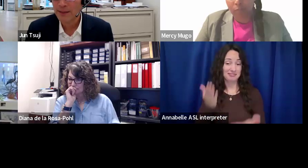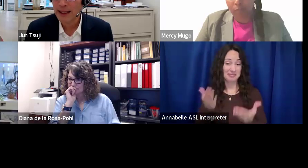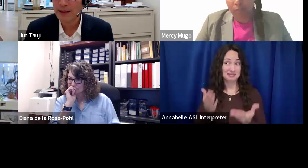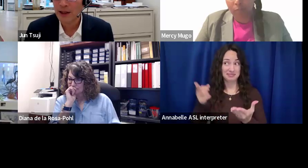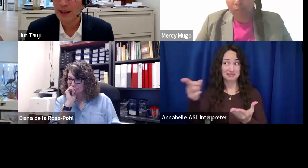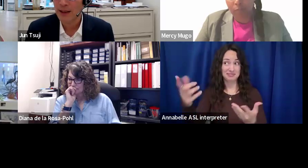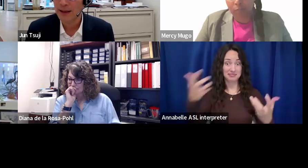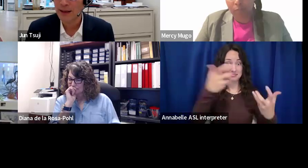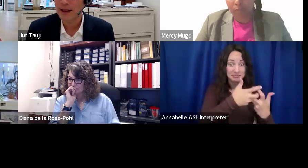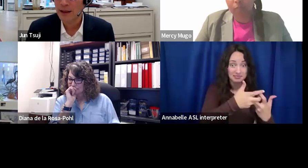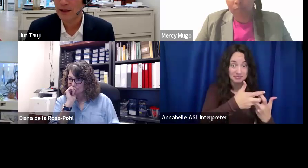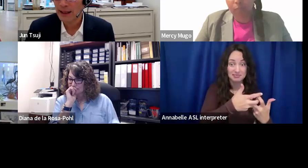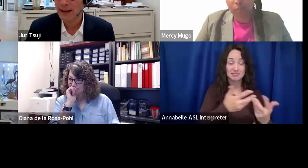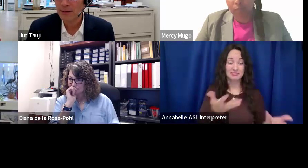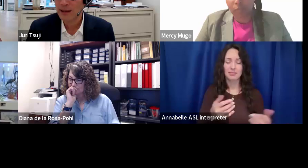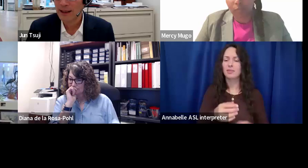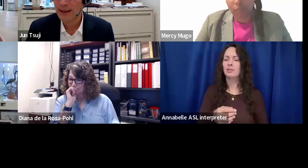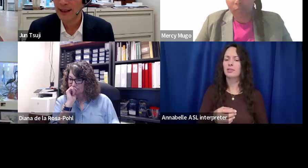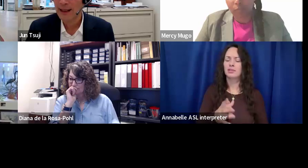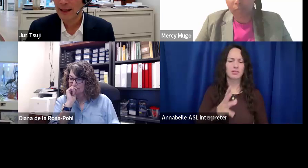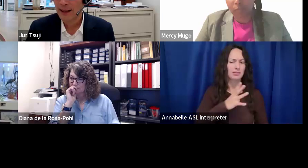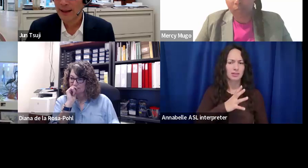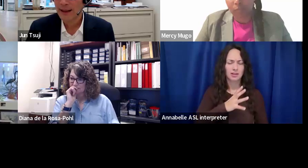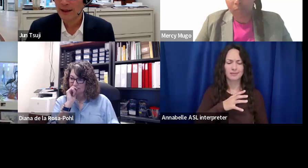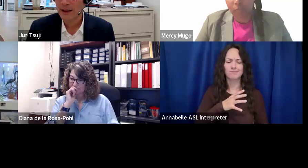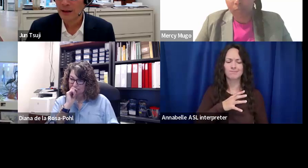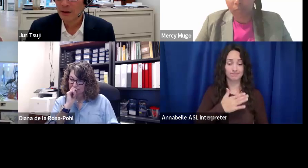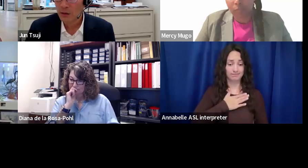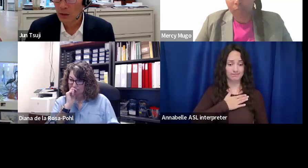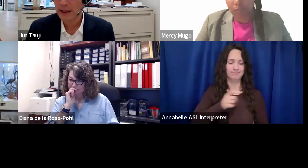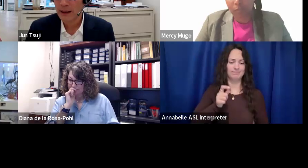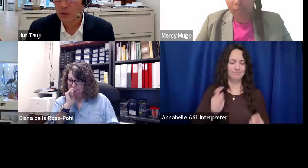And it is okay to make adjustments, it is okay to realize that things